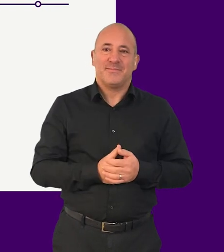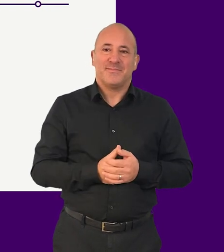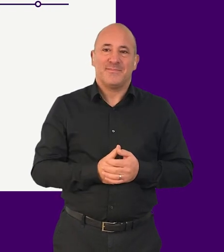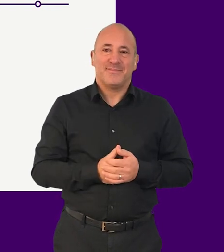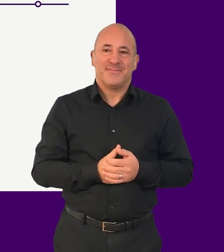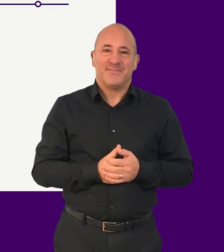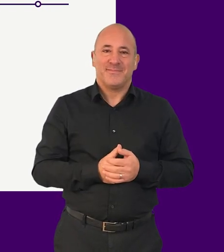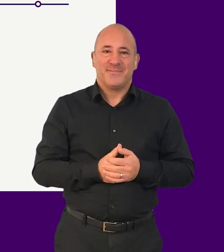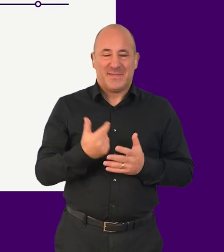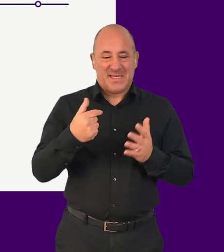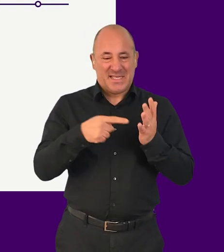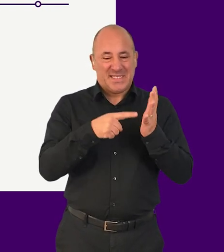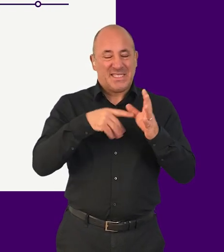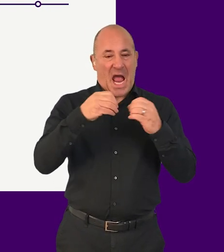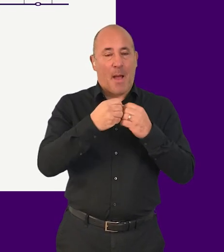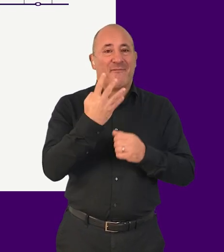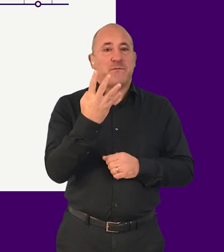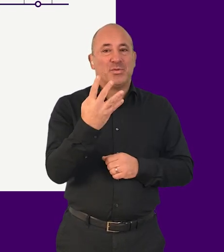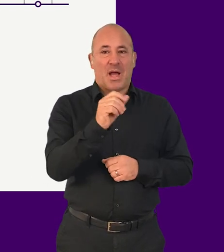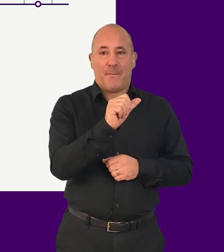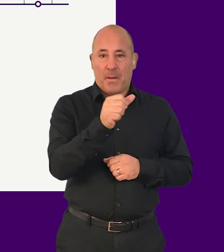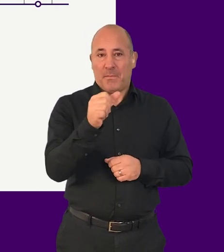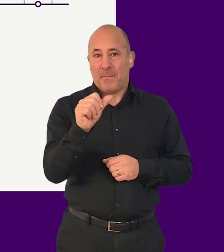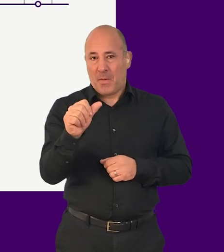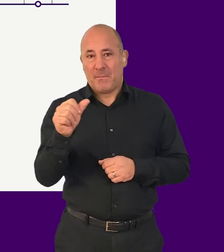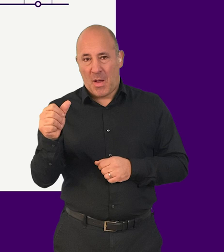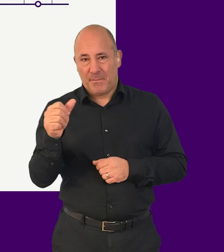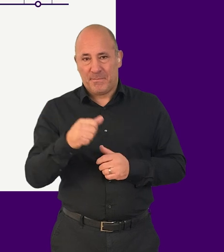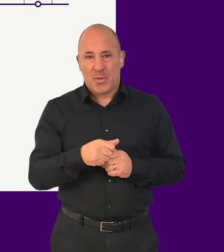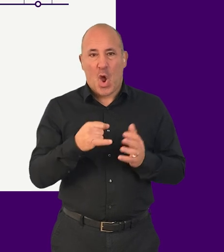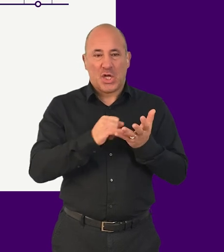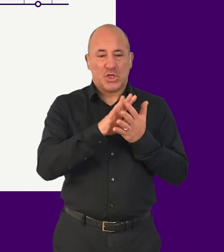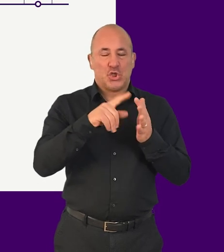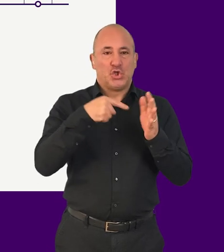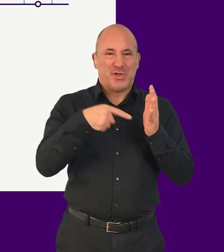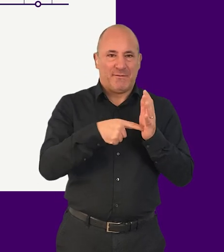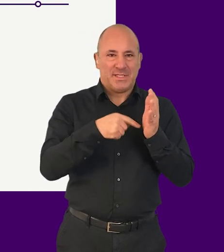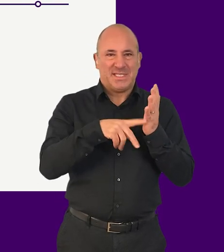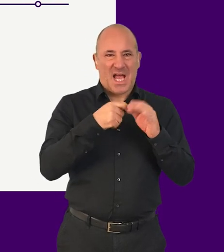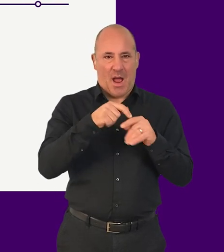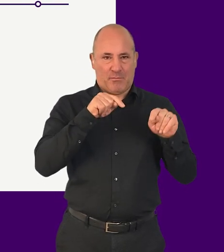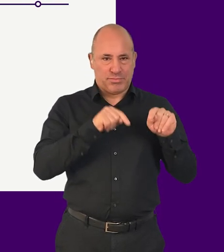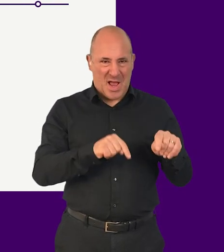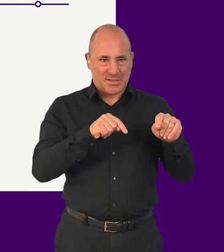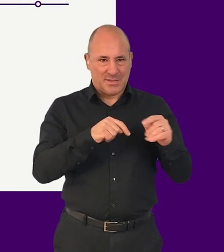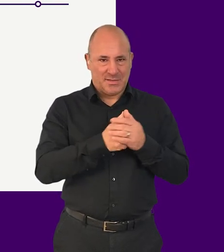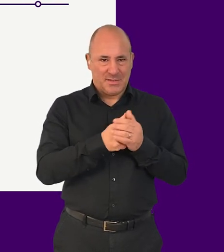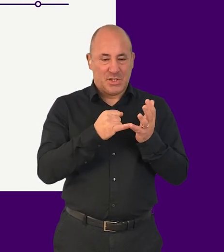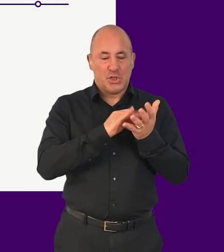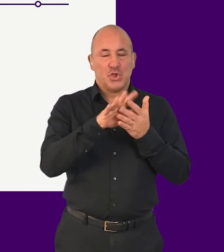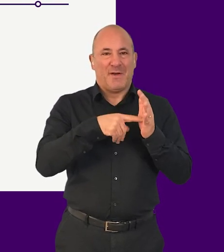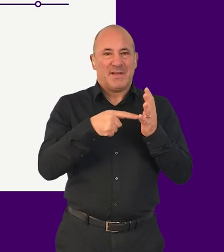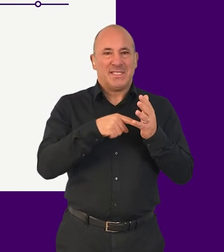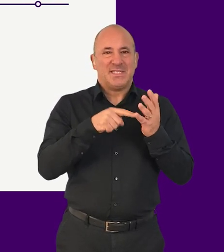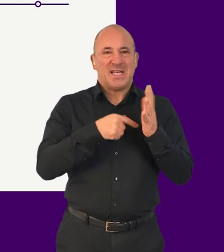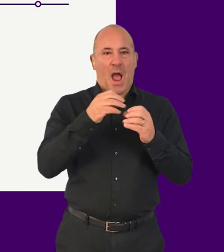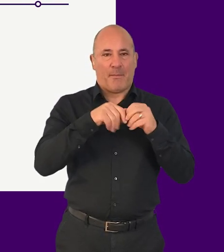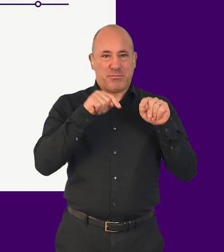tab four times press shift tab